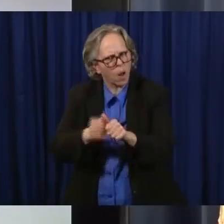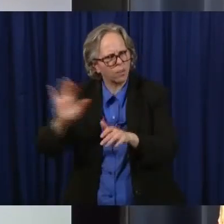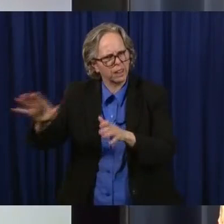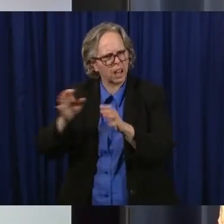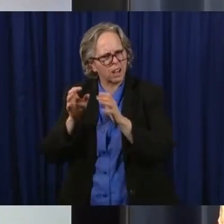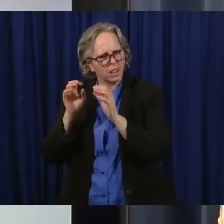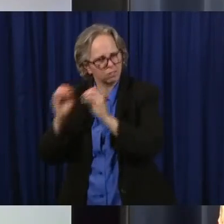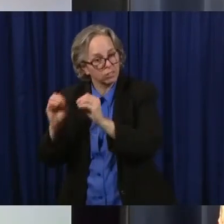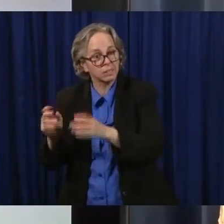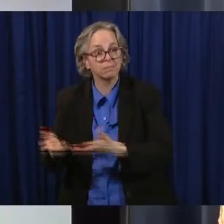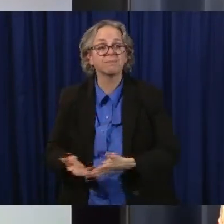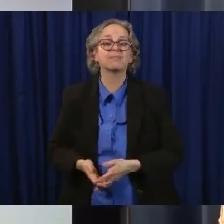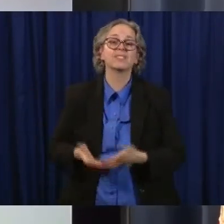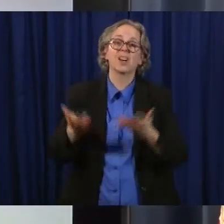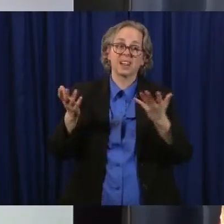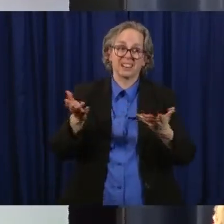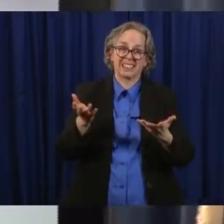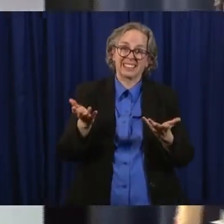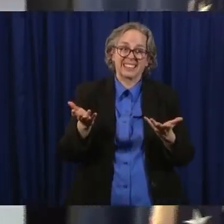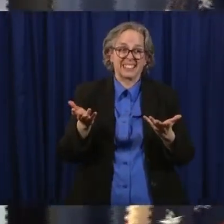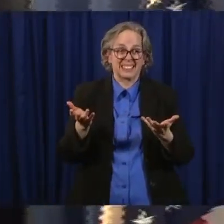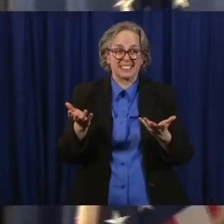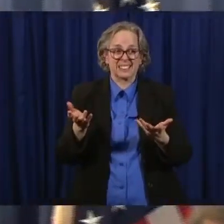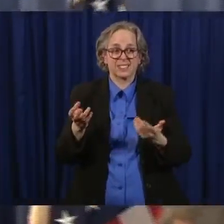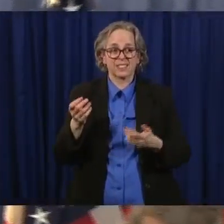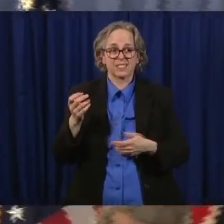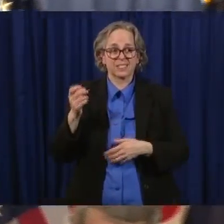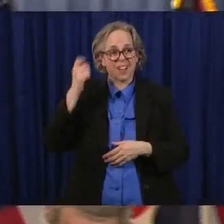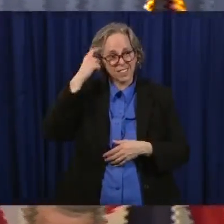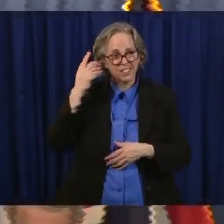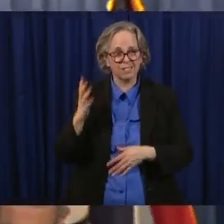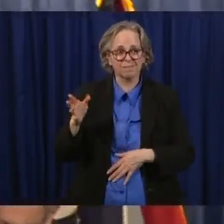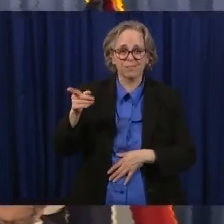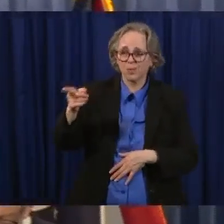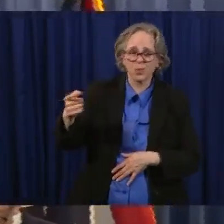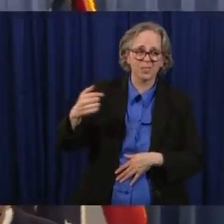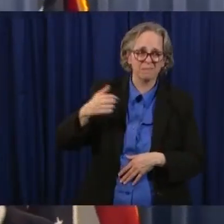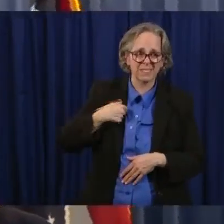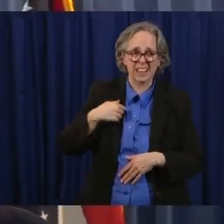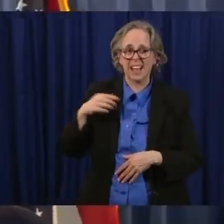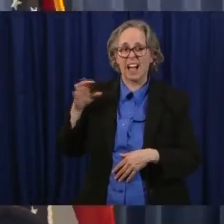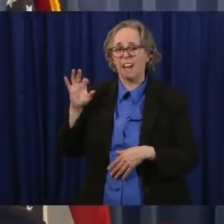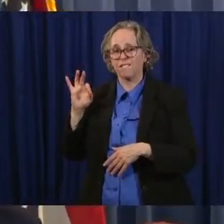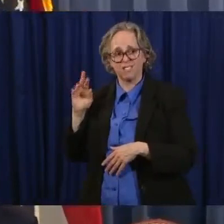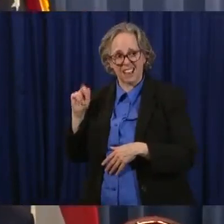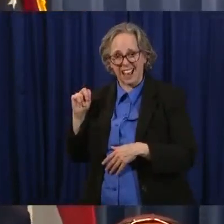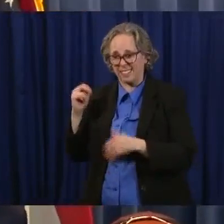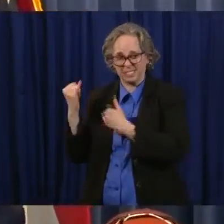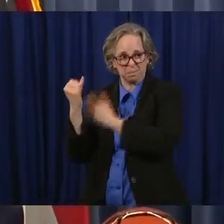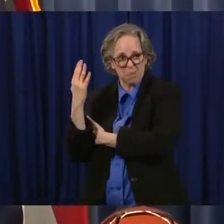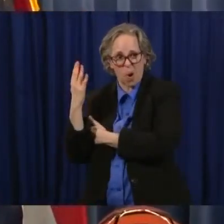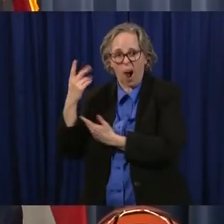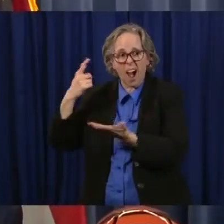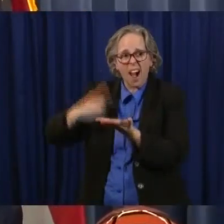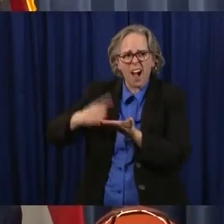APPROPRIATE FOR SAR-COV-2 OR CORONAVIRUS IN GENERAL. AND FOLLOW THE INSTRUCTIONS.